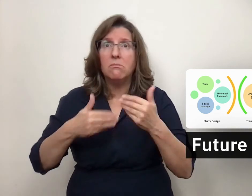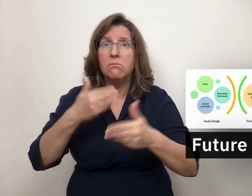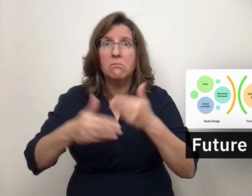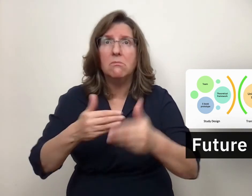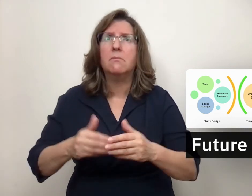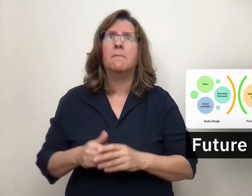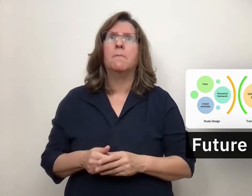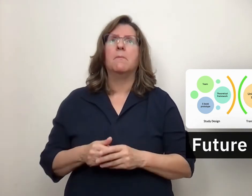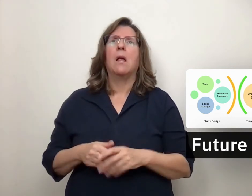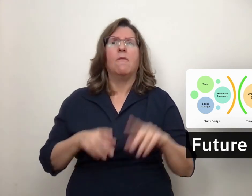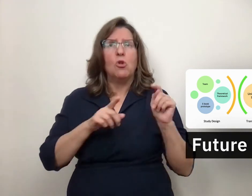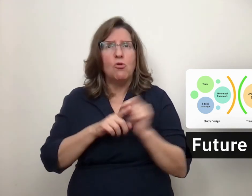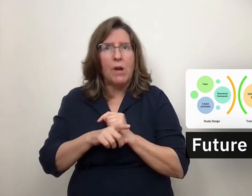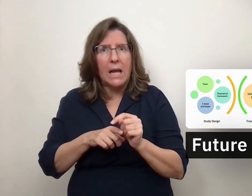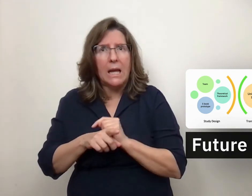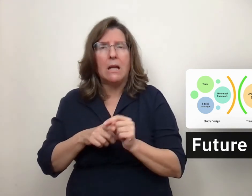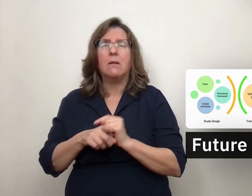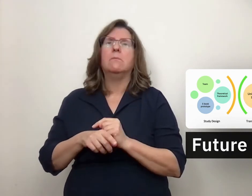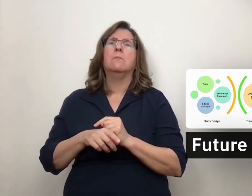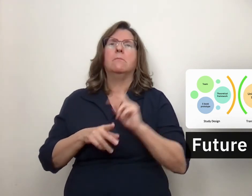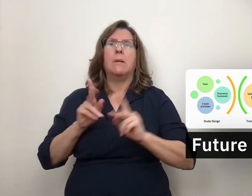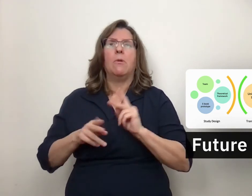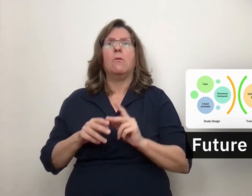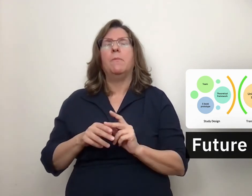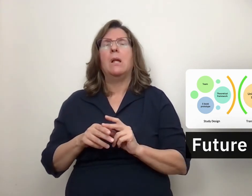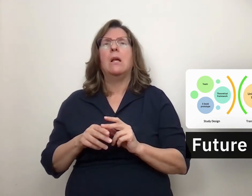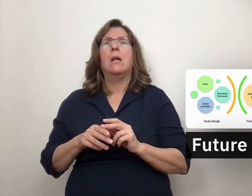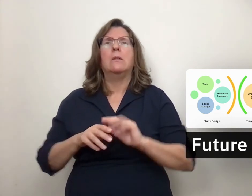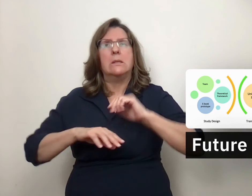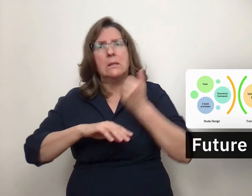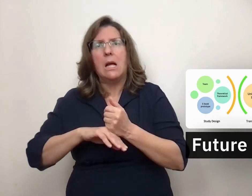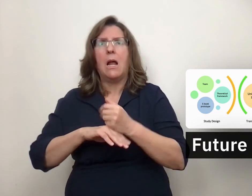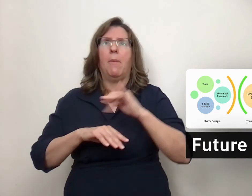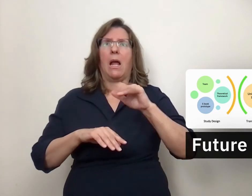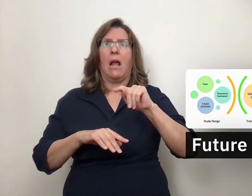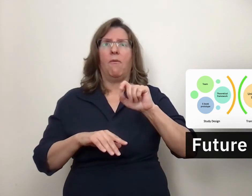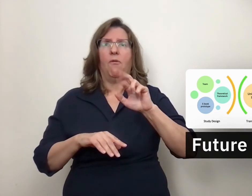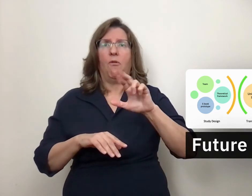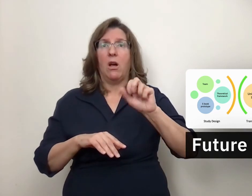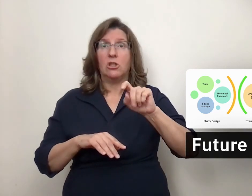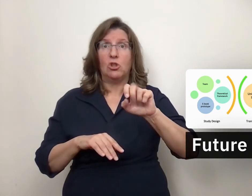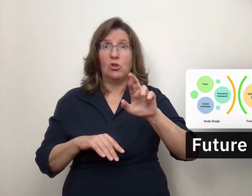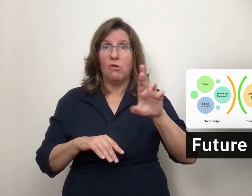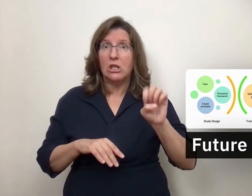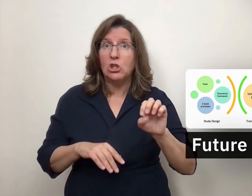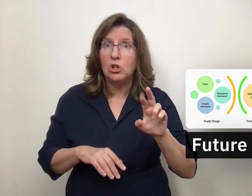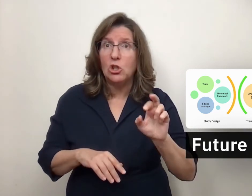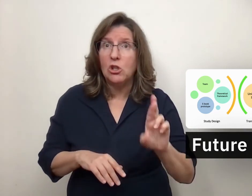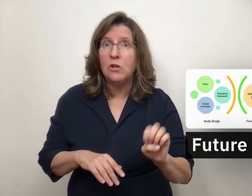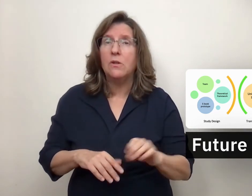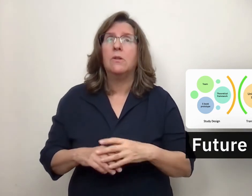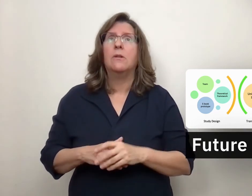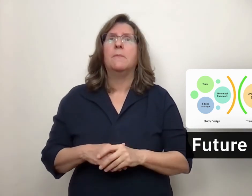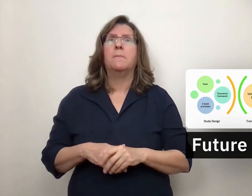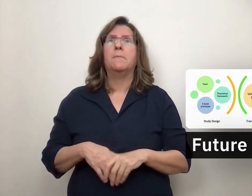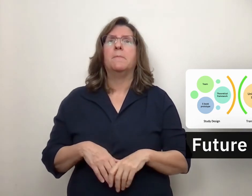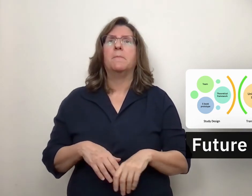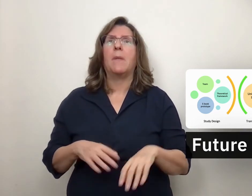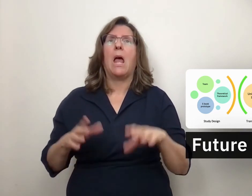We need to investigate the necessary training and infrastructure needed to support e-books, using this framework.